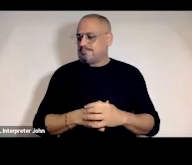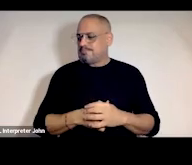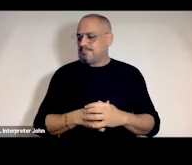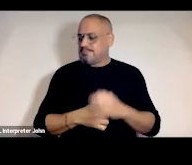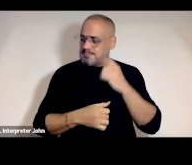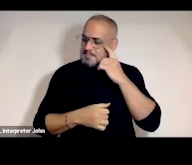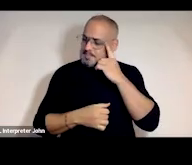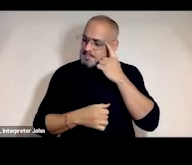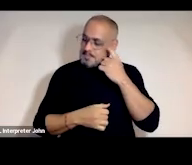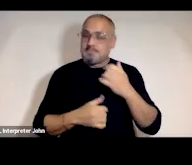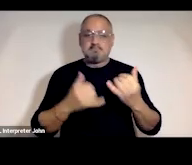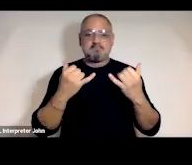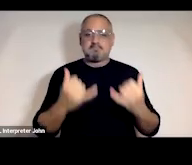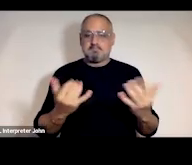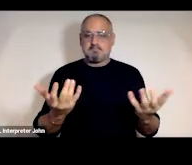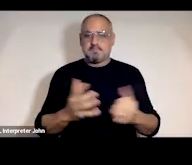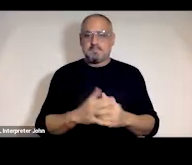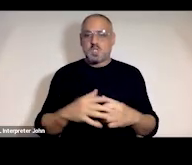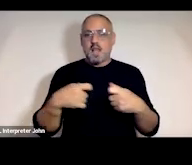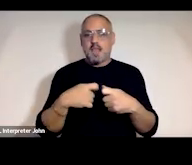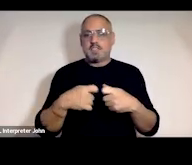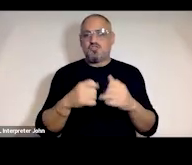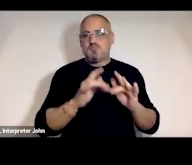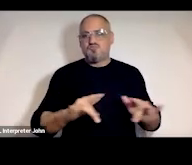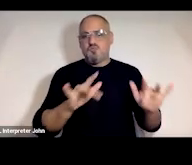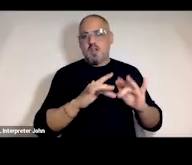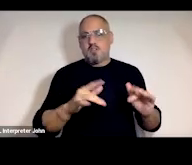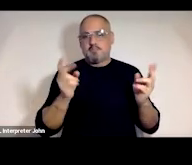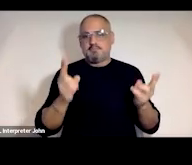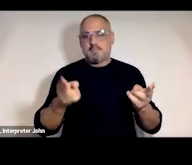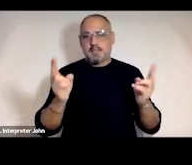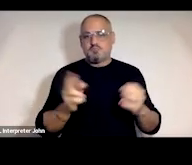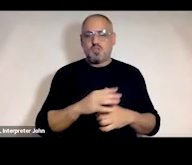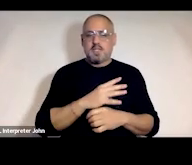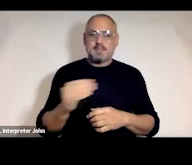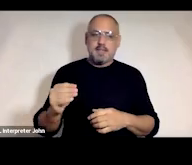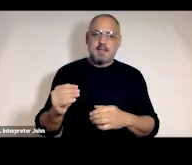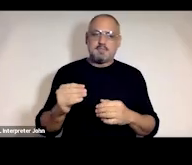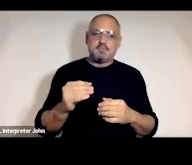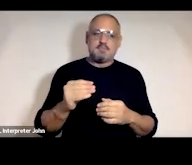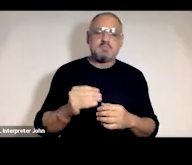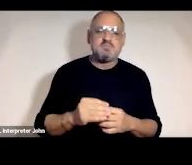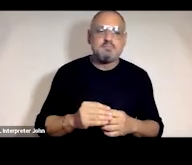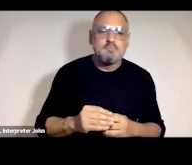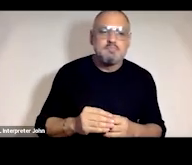All right, so now with the electronic records express and barcoded cover sheet for faxing,